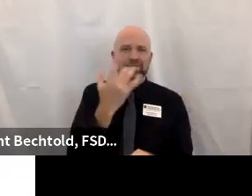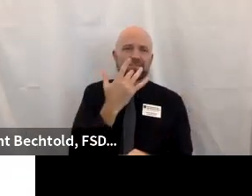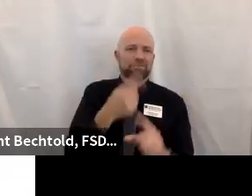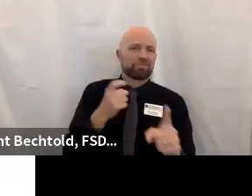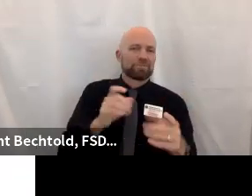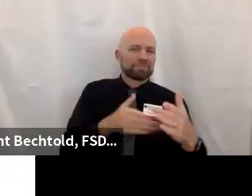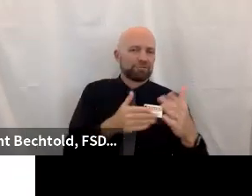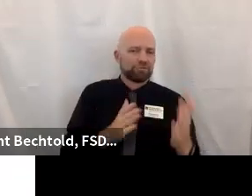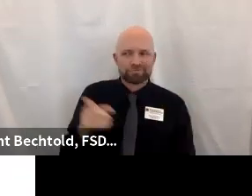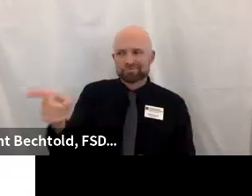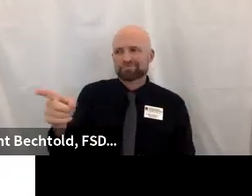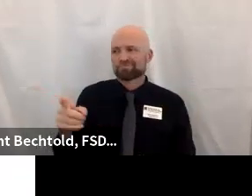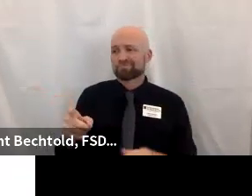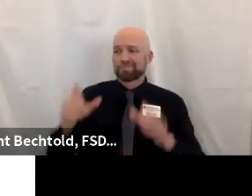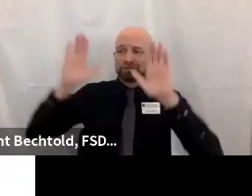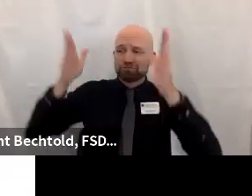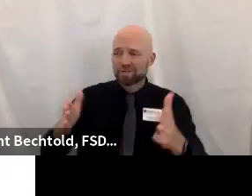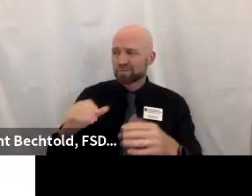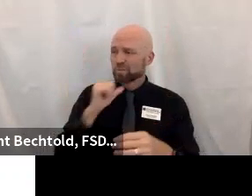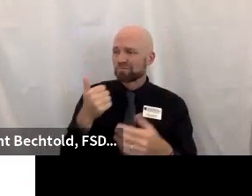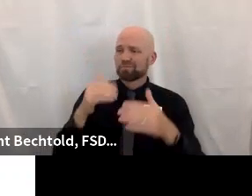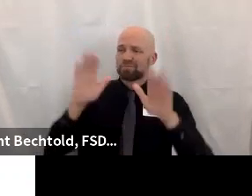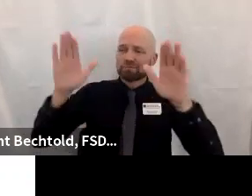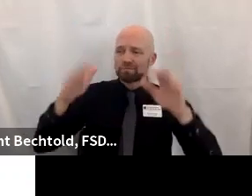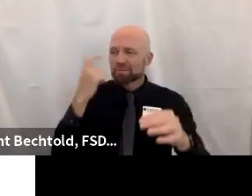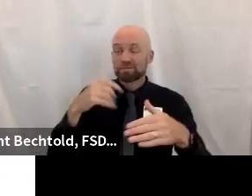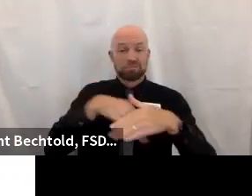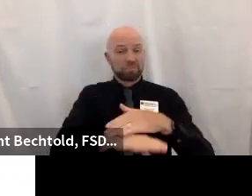And there is one of my favorite quotes that says,